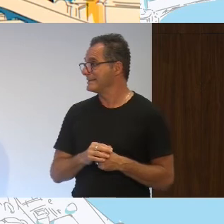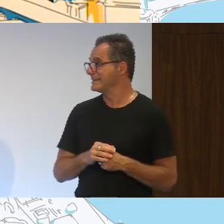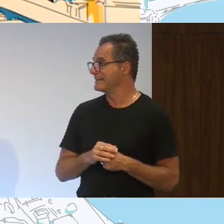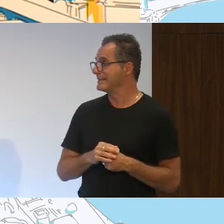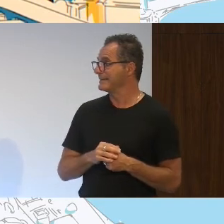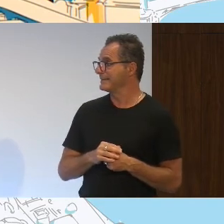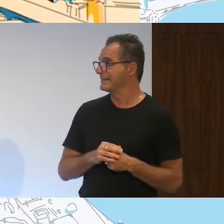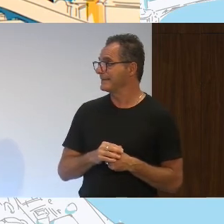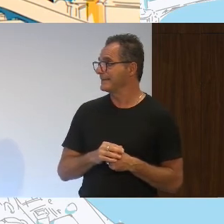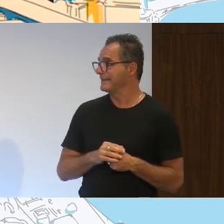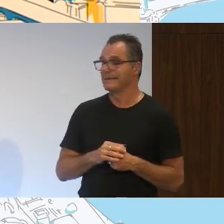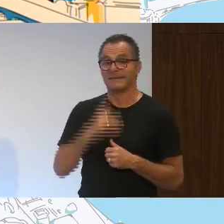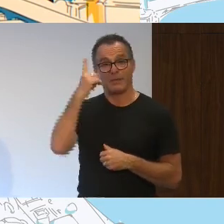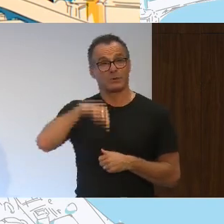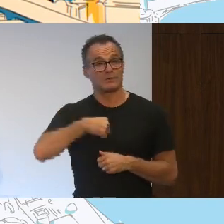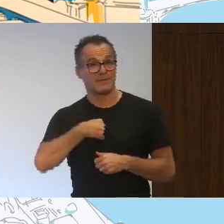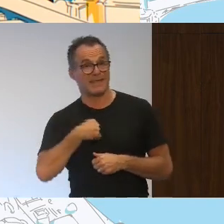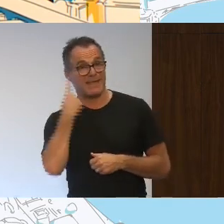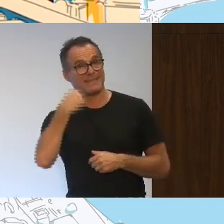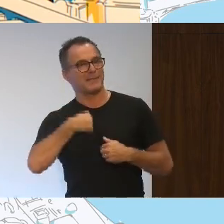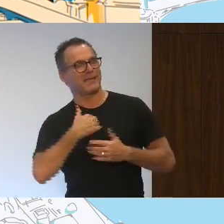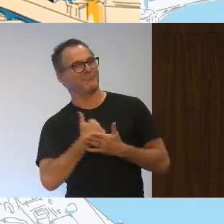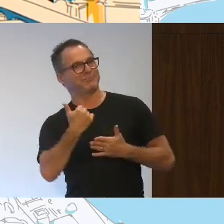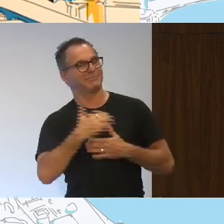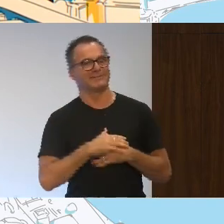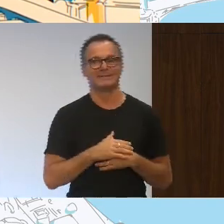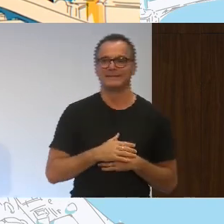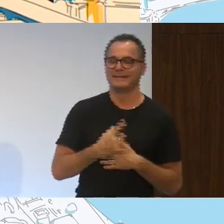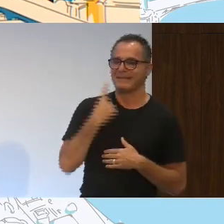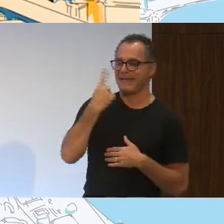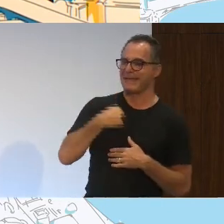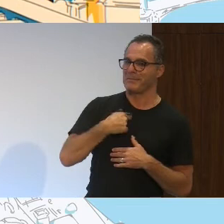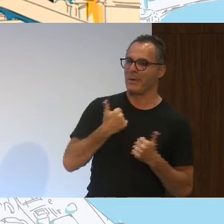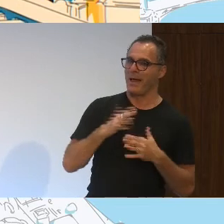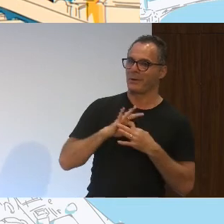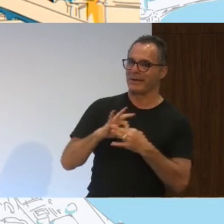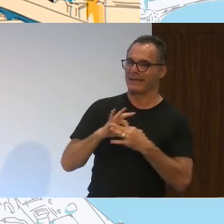think I'm probably quite a well connected. You're very well connected Fiaz, but for other reasons.